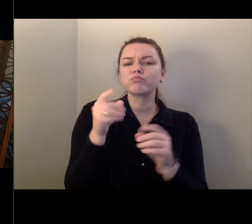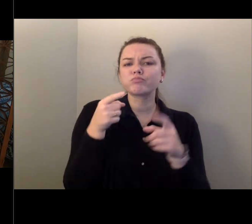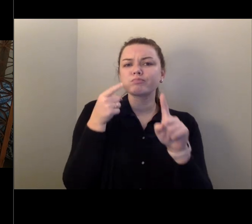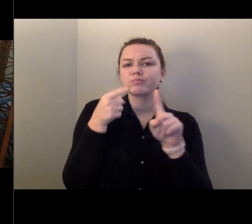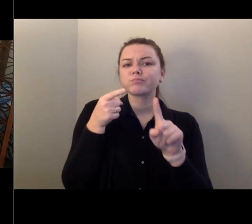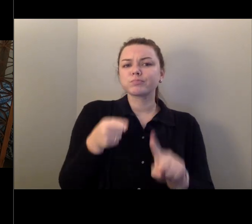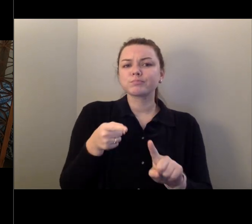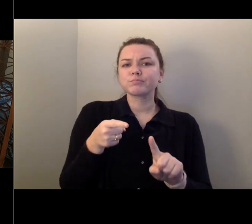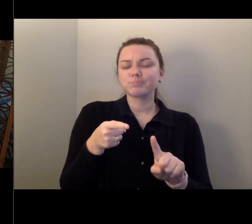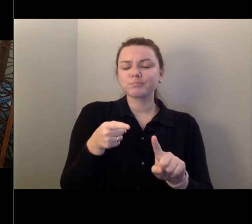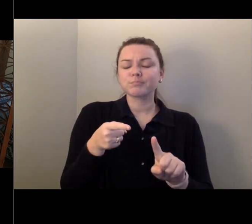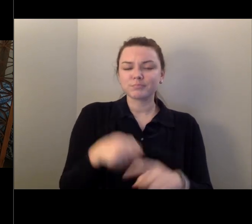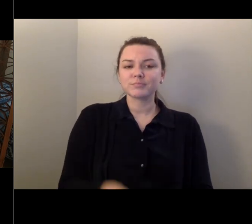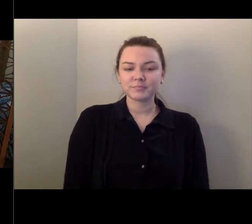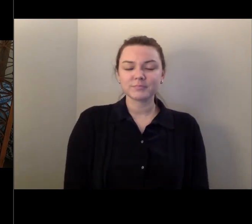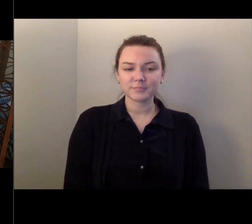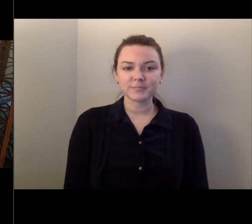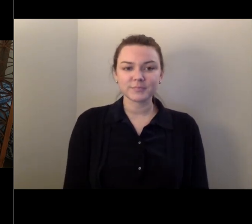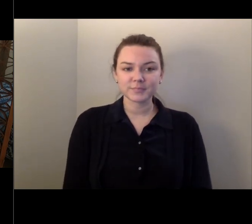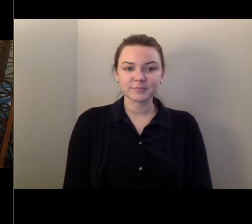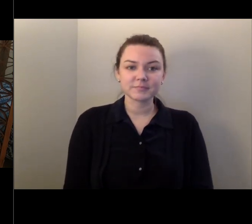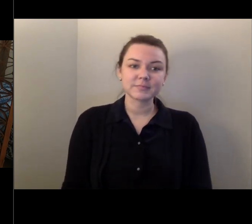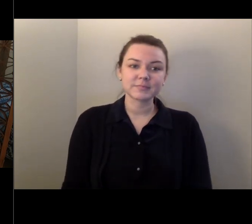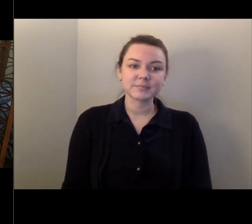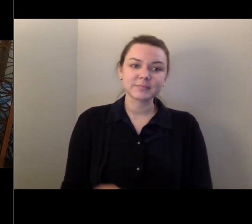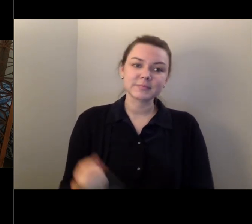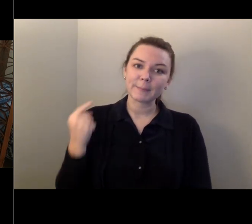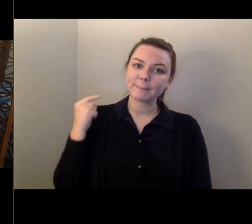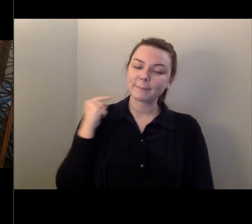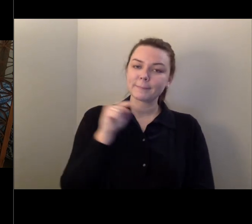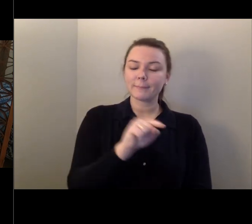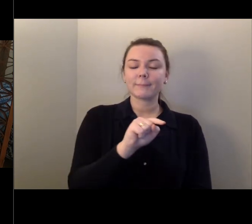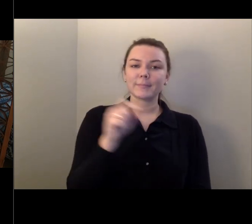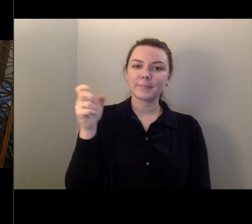So let me get back to the presentation.